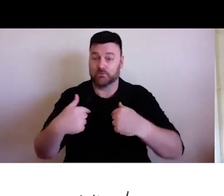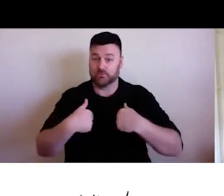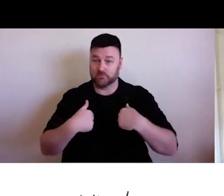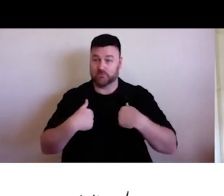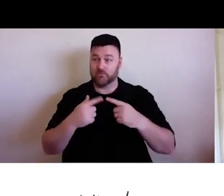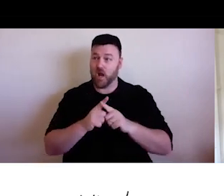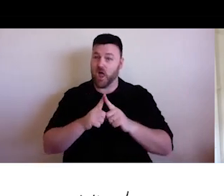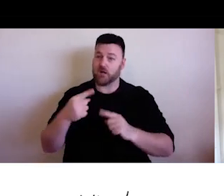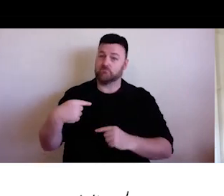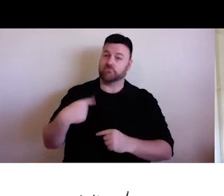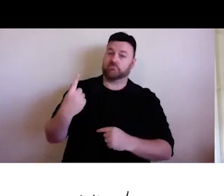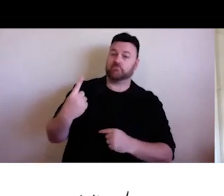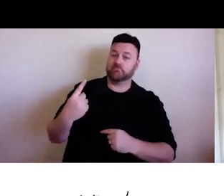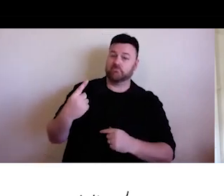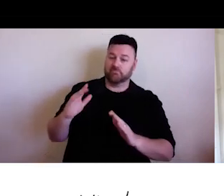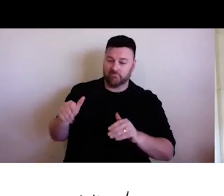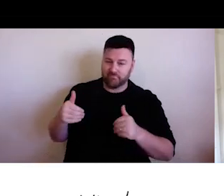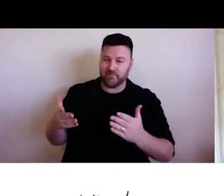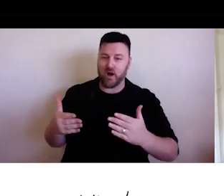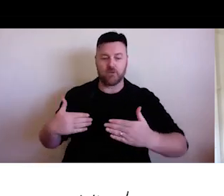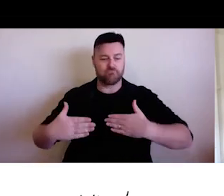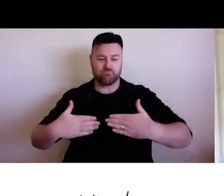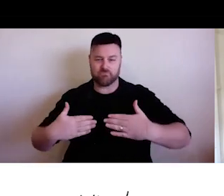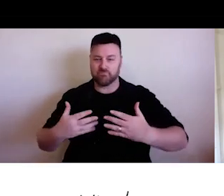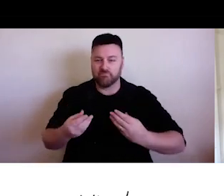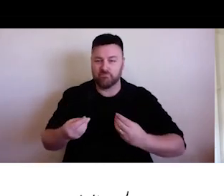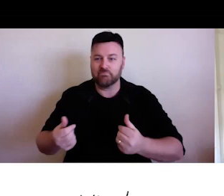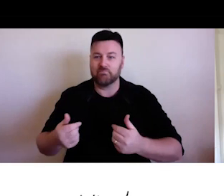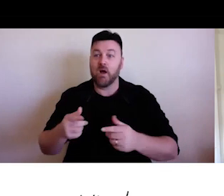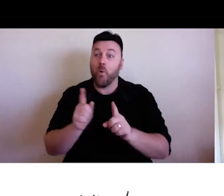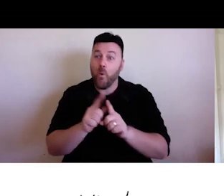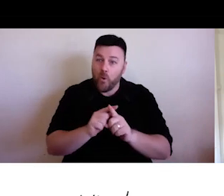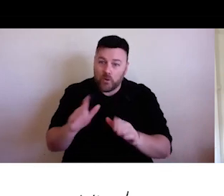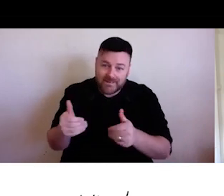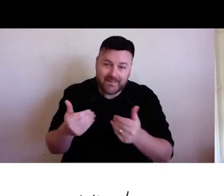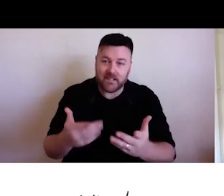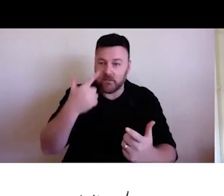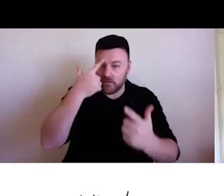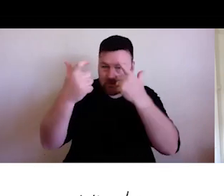order and to deliver innovation. This tension, it's a pretty tough